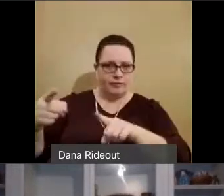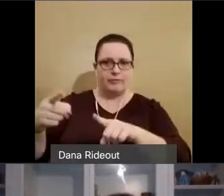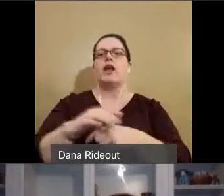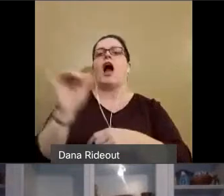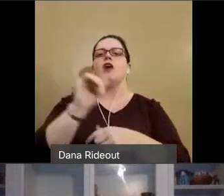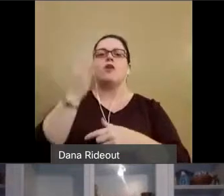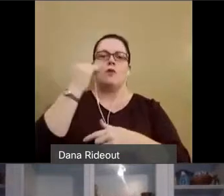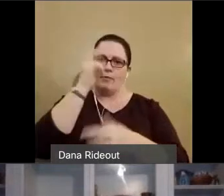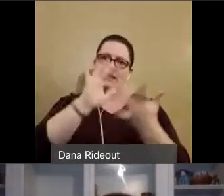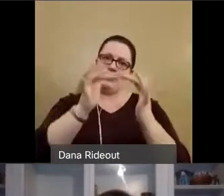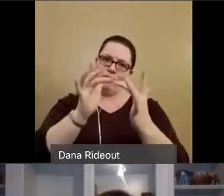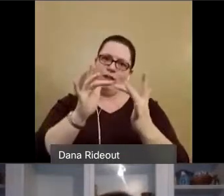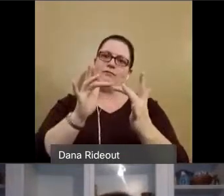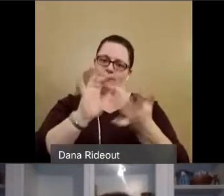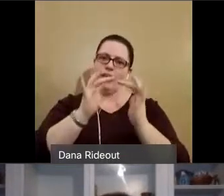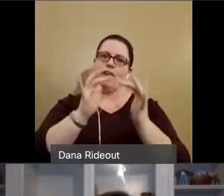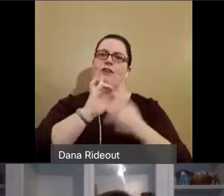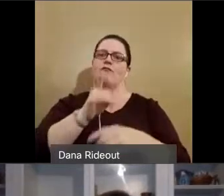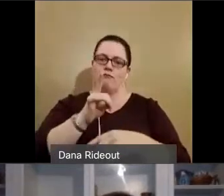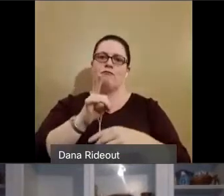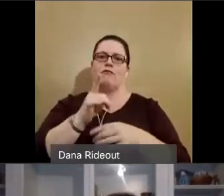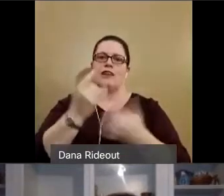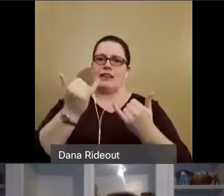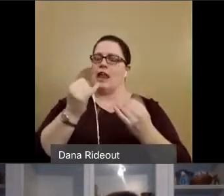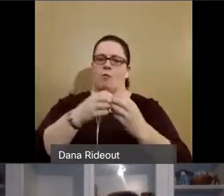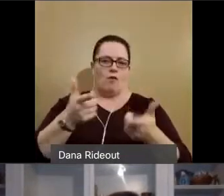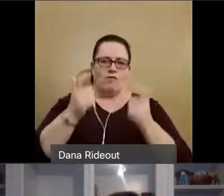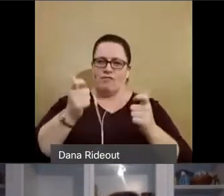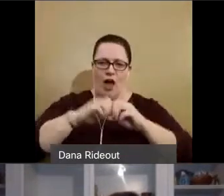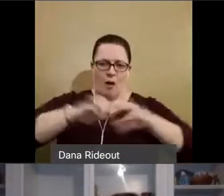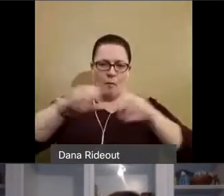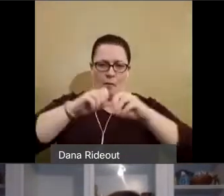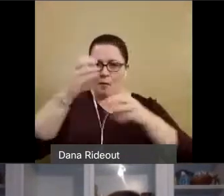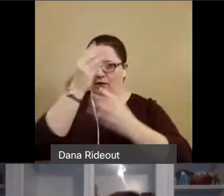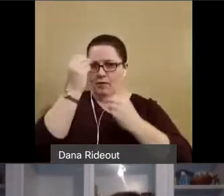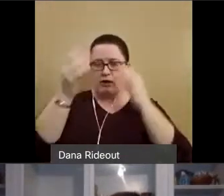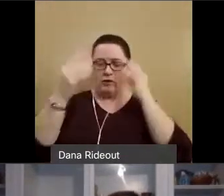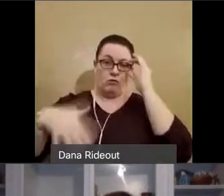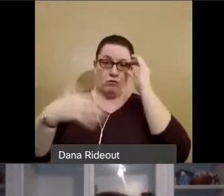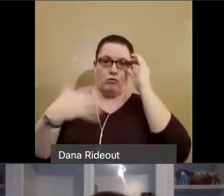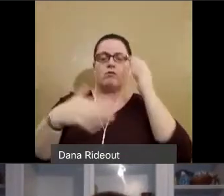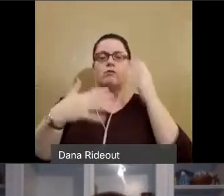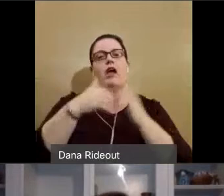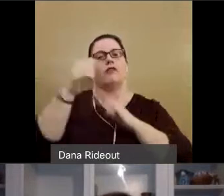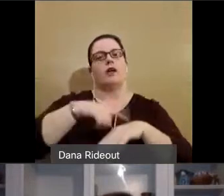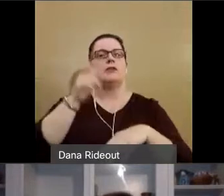So, the Internet is really putting things in things out at a much higher speed and a lot of times I hear people say, like, oh, this is the internet's fault.